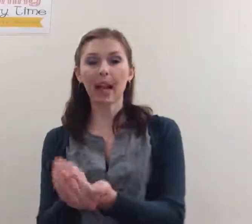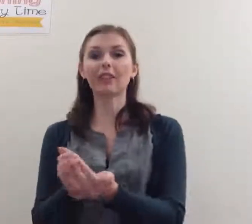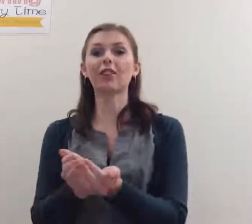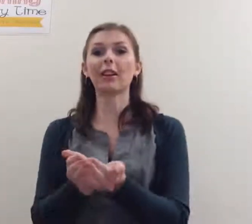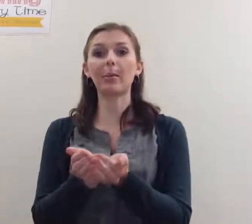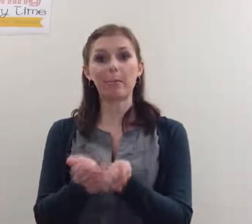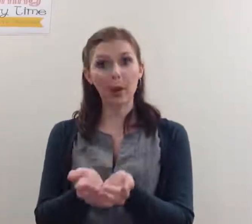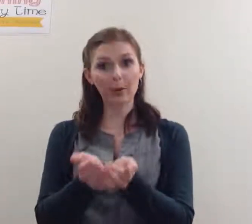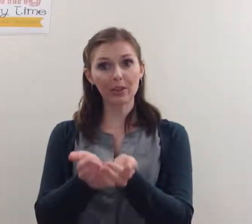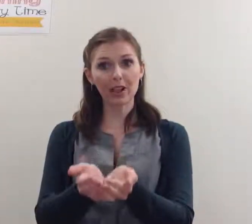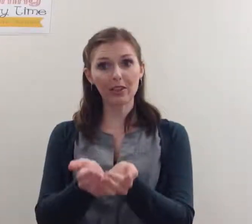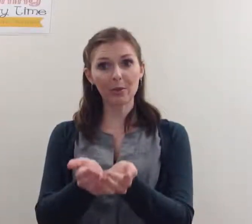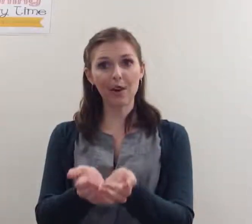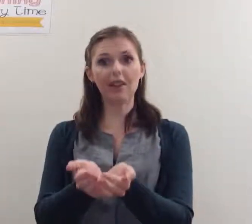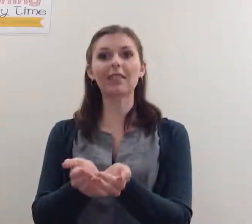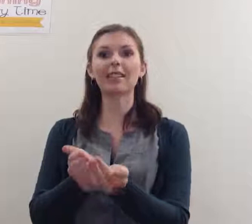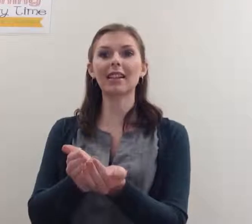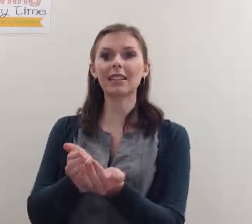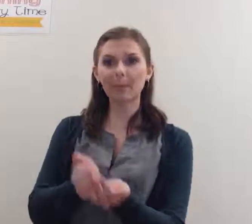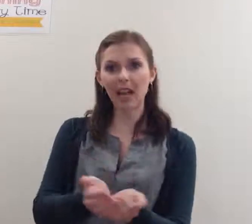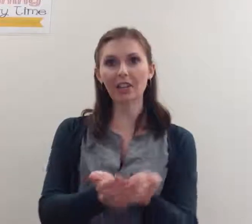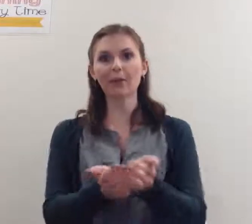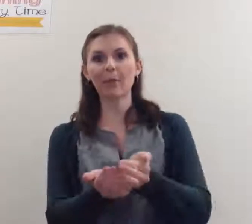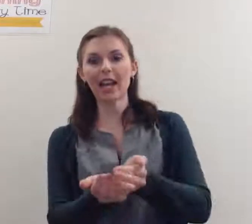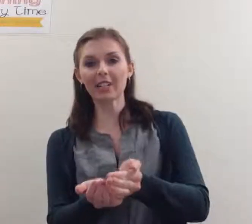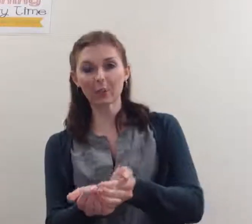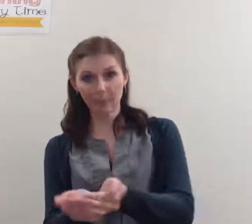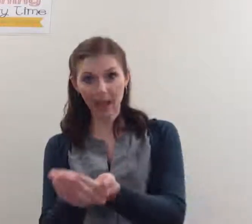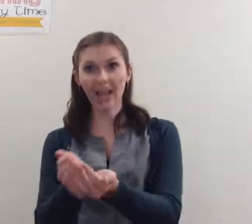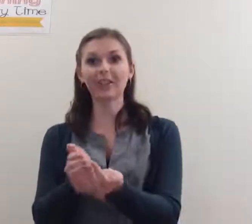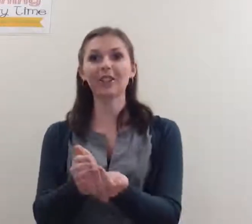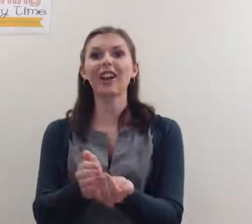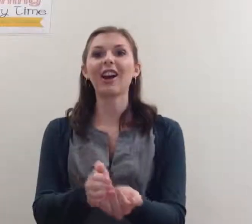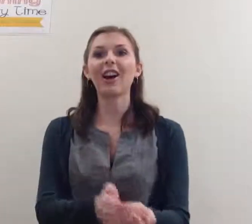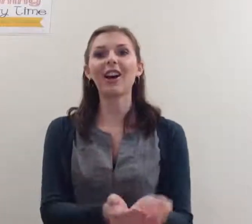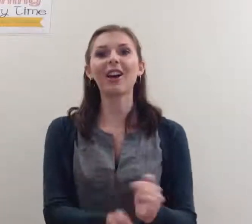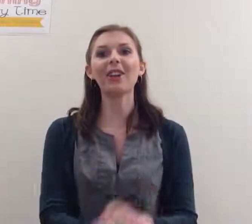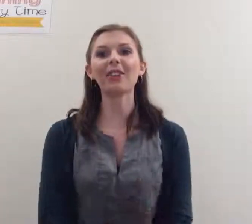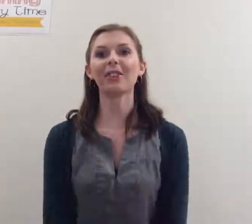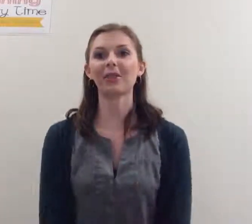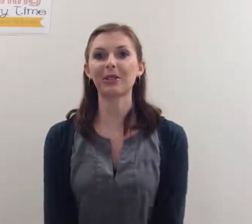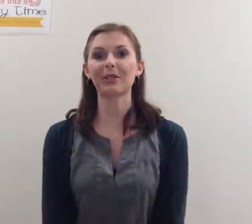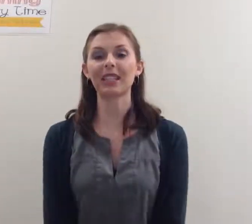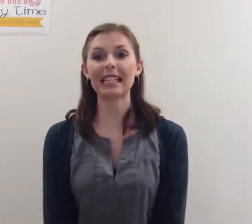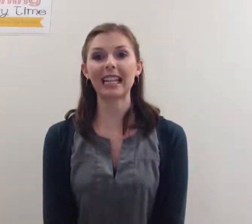The BOAT on the water says splash, splash, splash All through the town